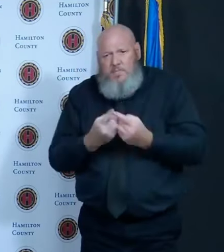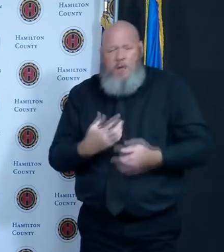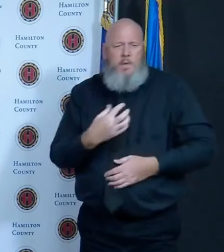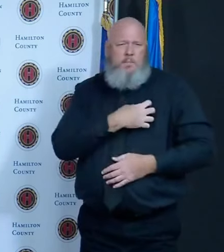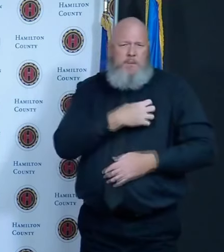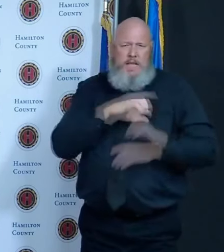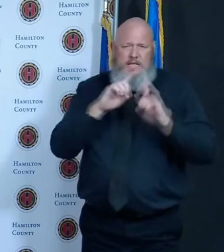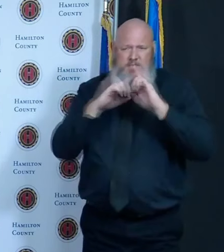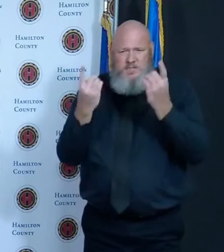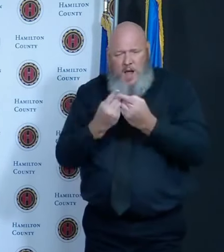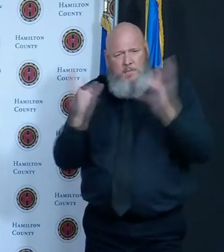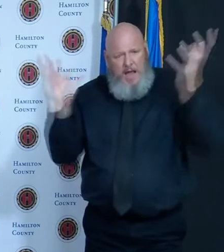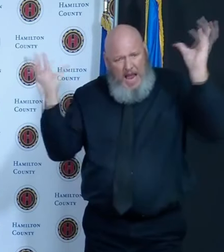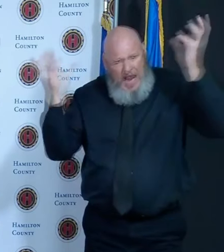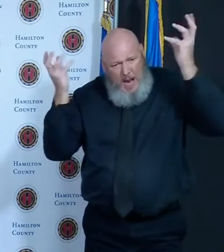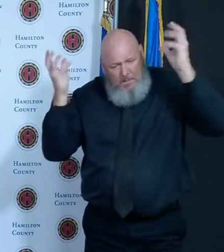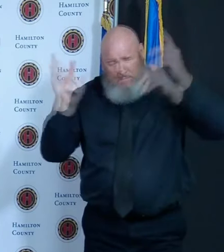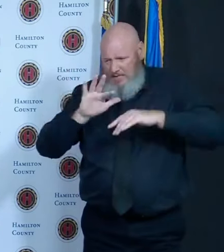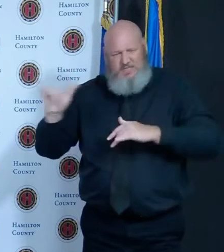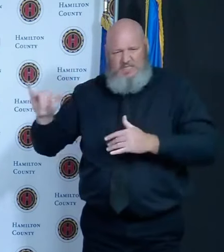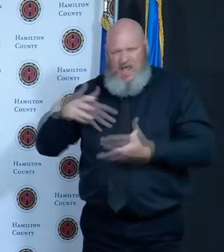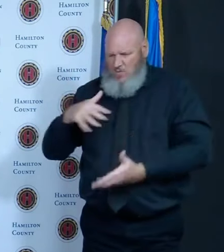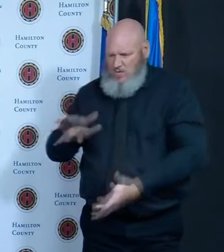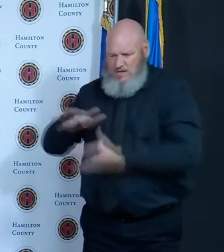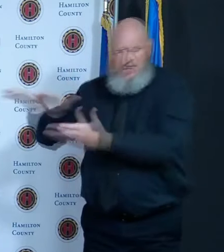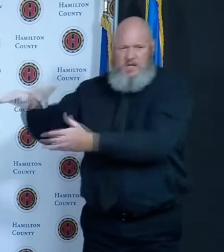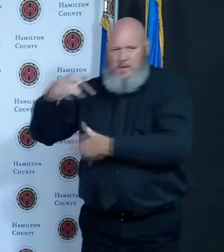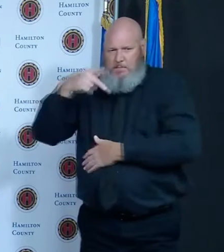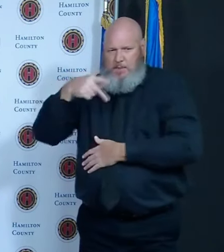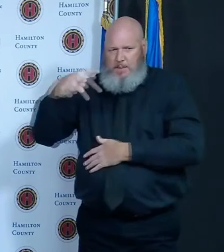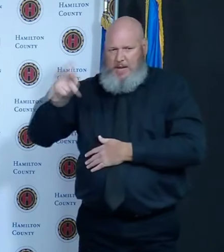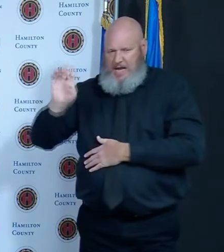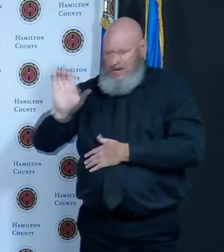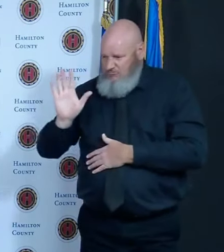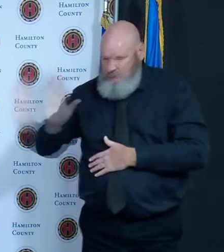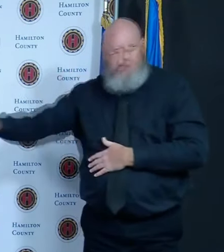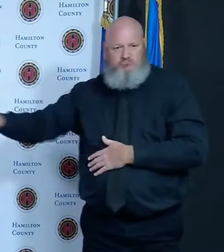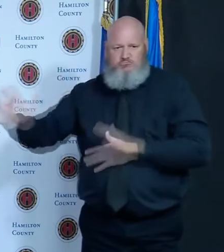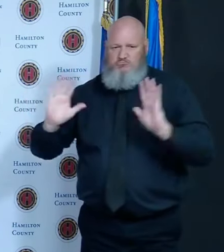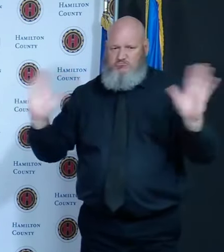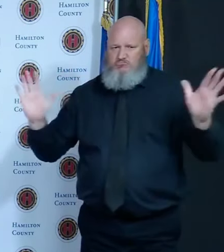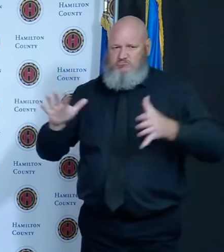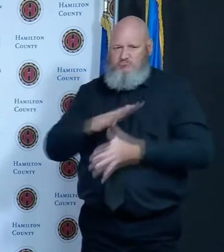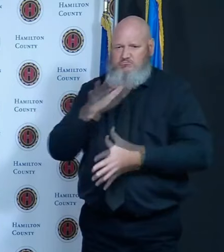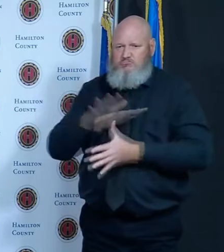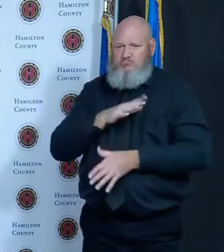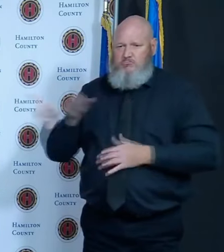enough so if you would like to donate please call that number if you are in